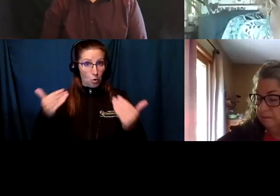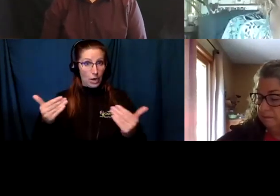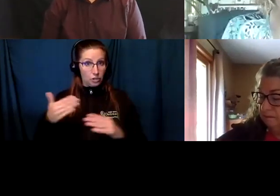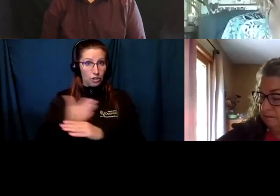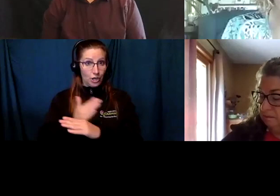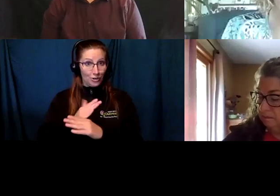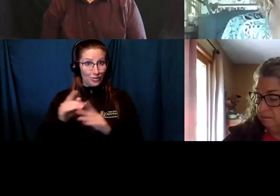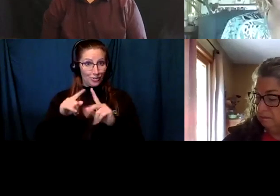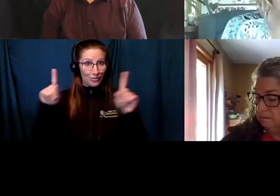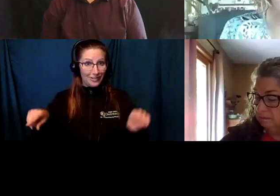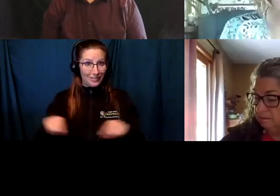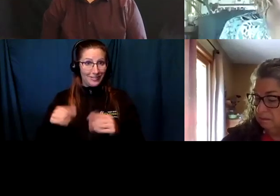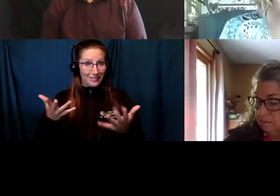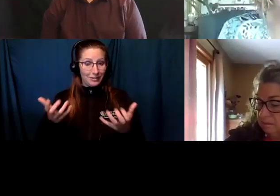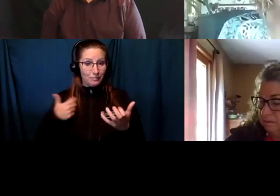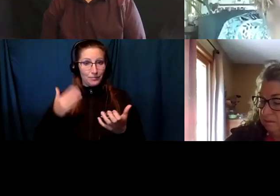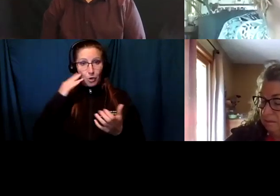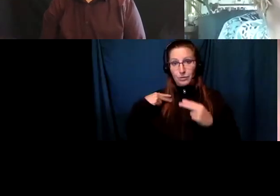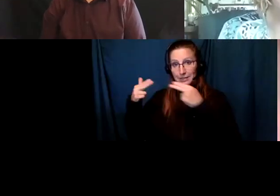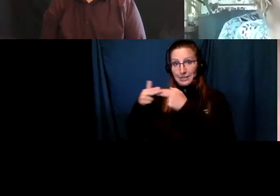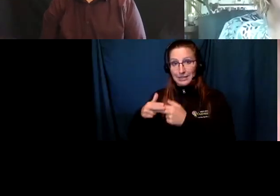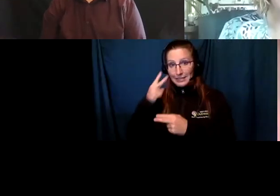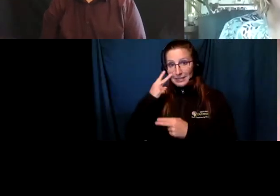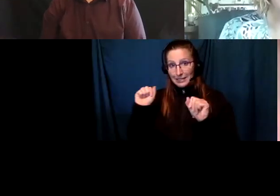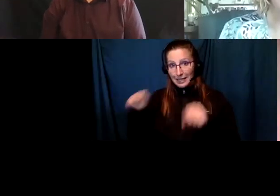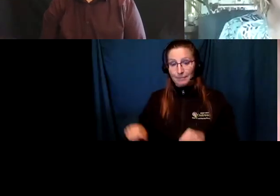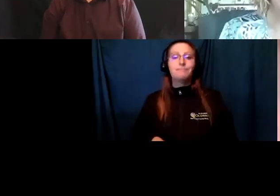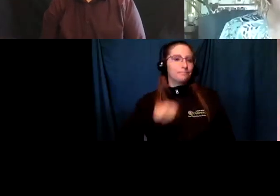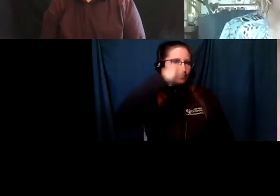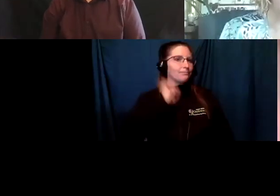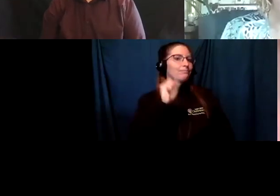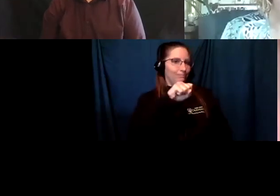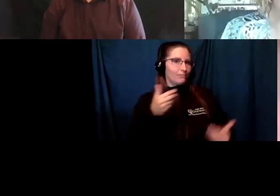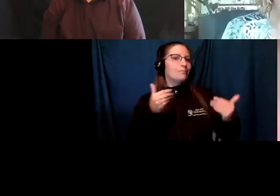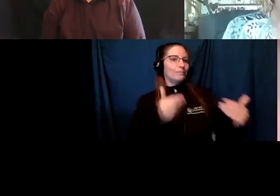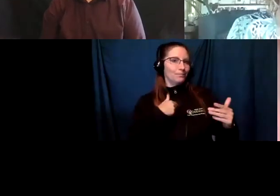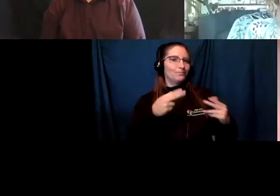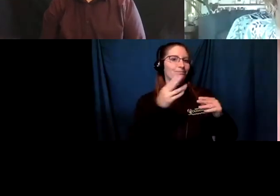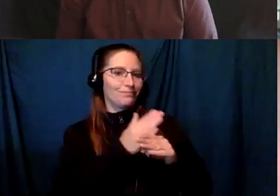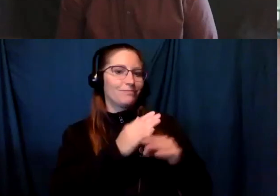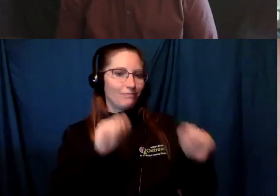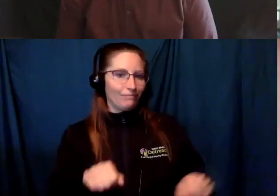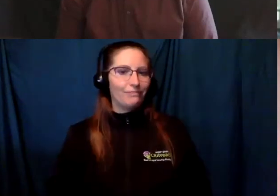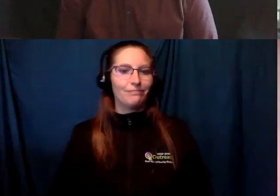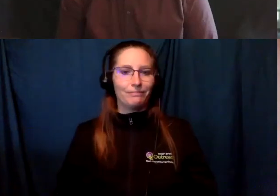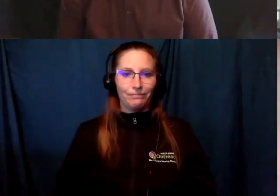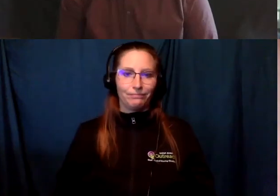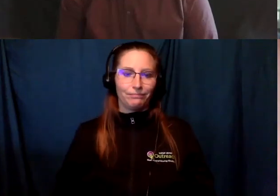so folks can see the slides? Stacie: Yes go ahead and share Elizabeth. Elizabeth: Okay all right.